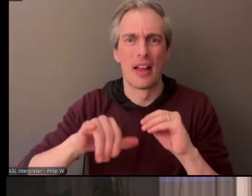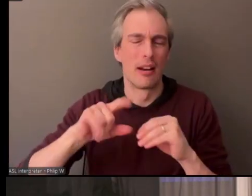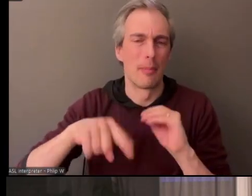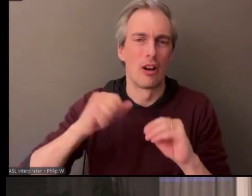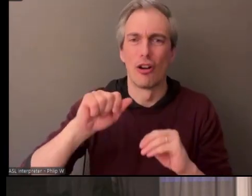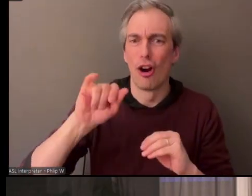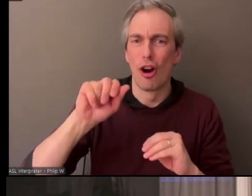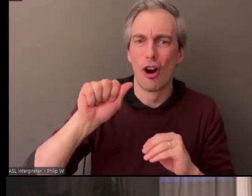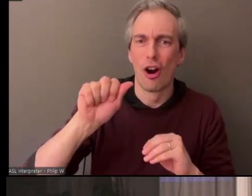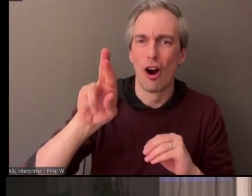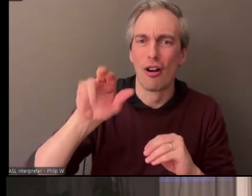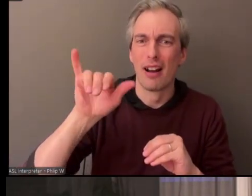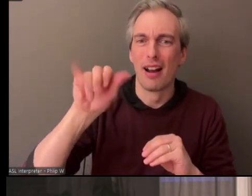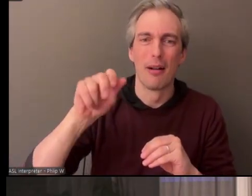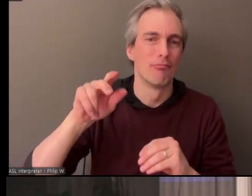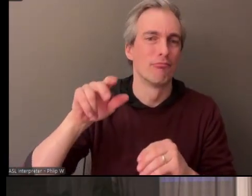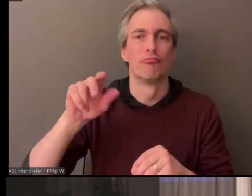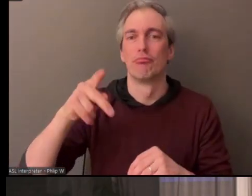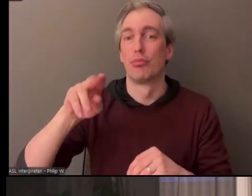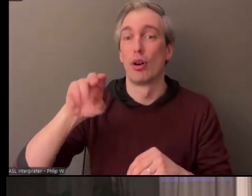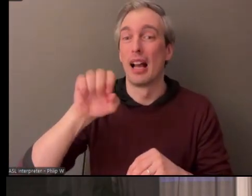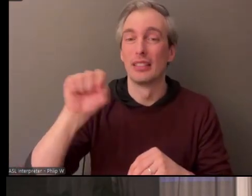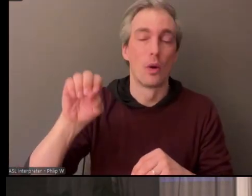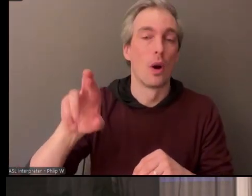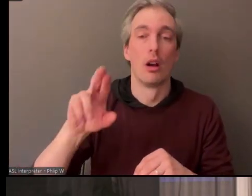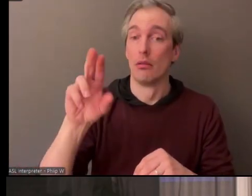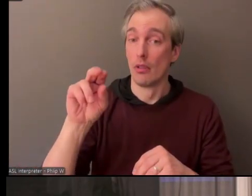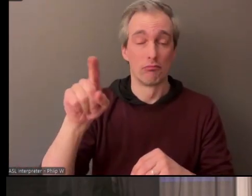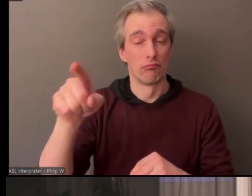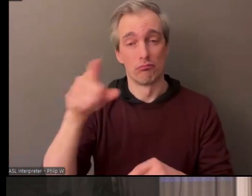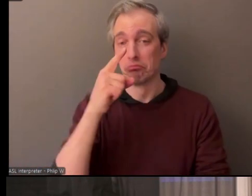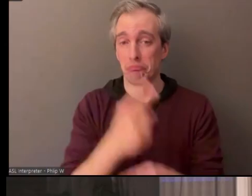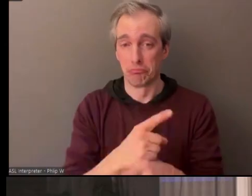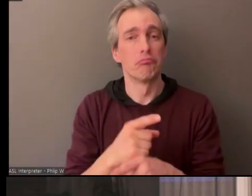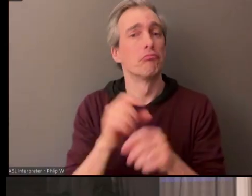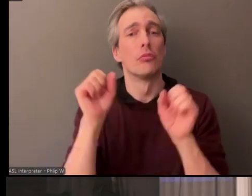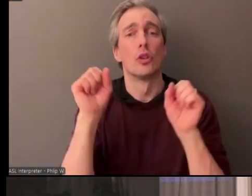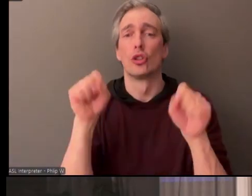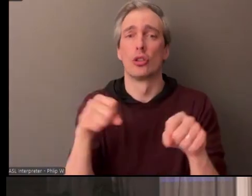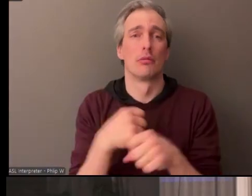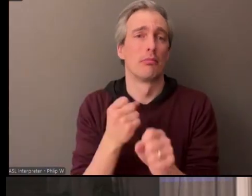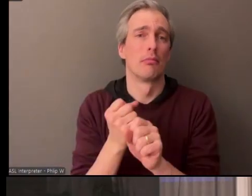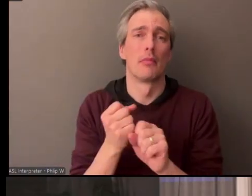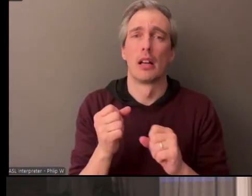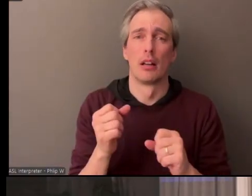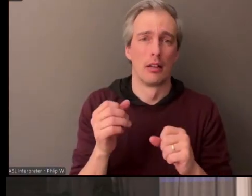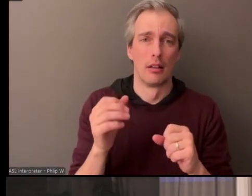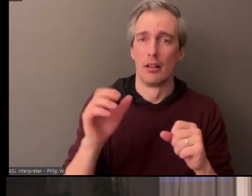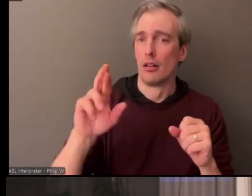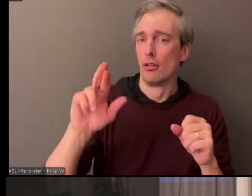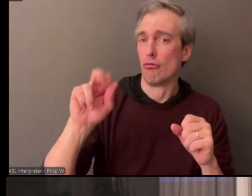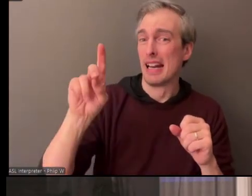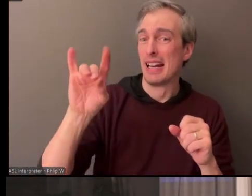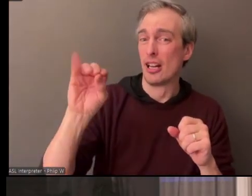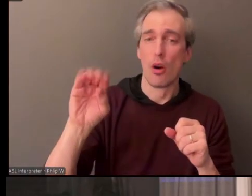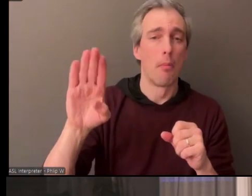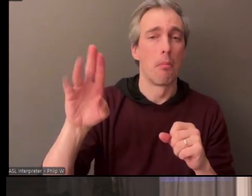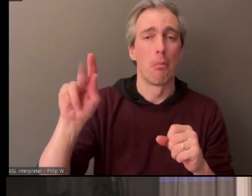You could totally make this out of a radio button. And style radio buttons to look like this. They look like buttons.